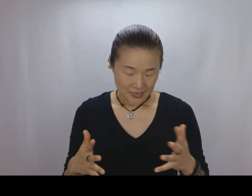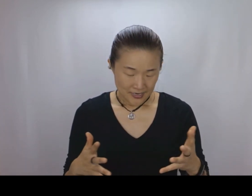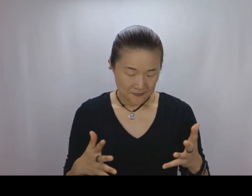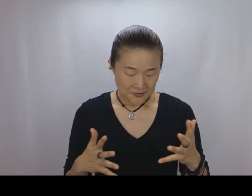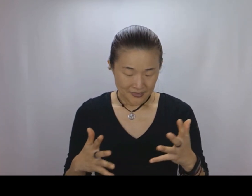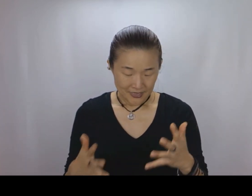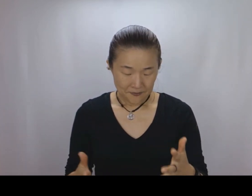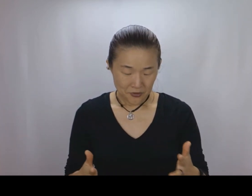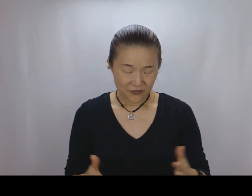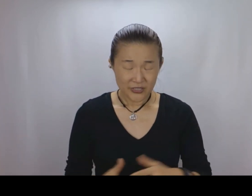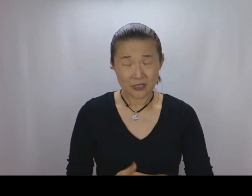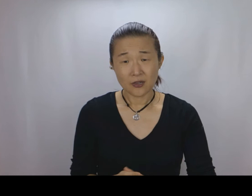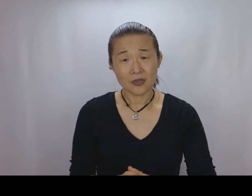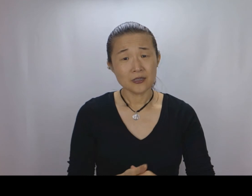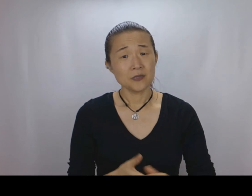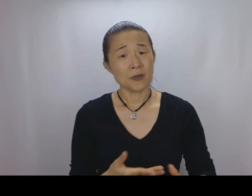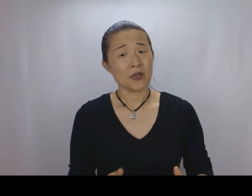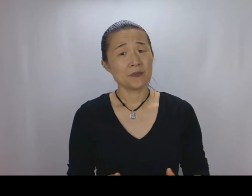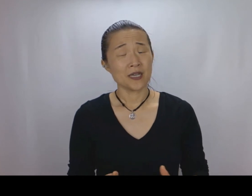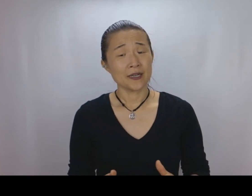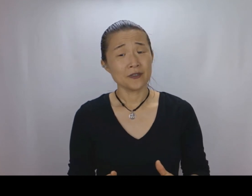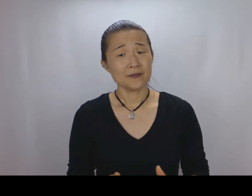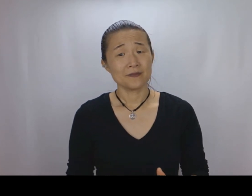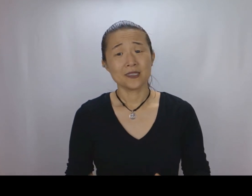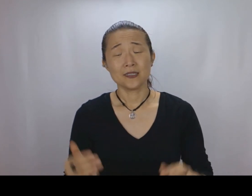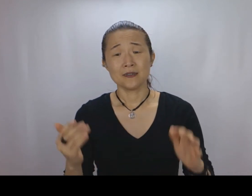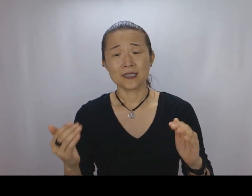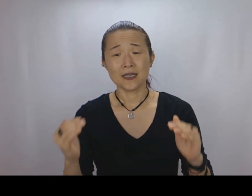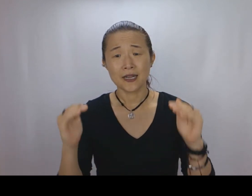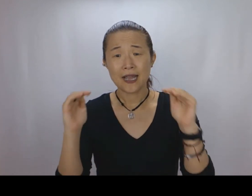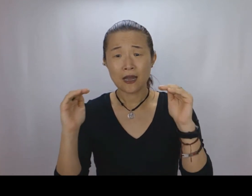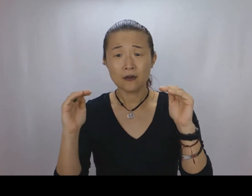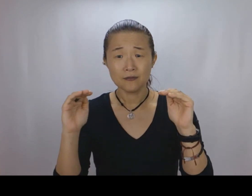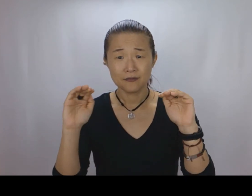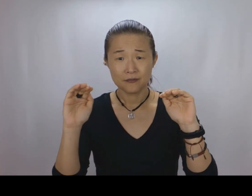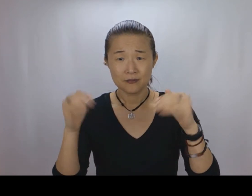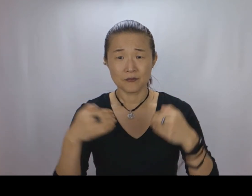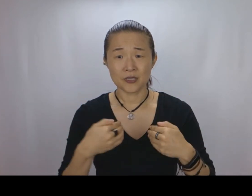And if you stay bored for too long, you might become tired so it's kind of like how,